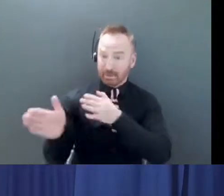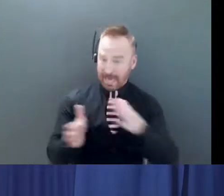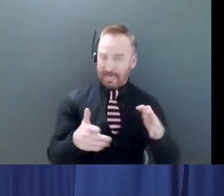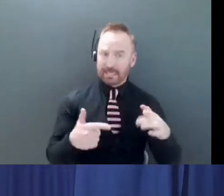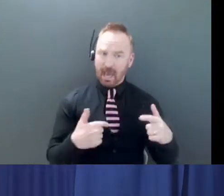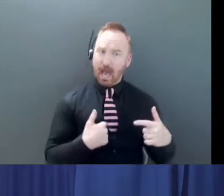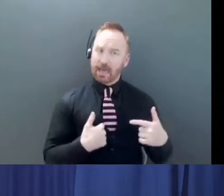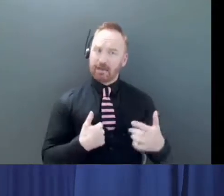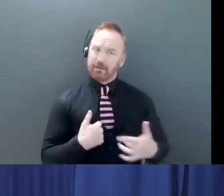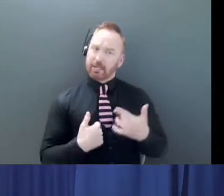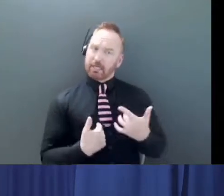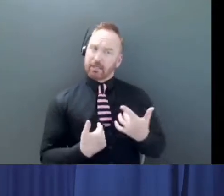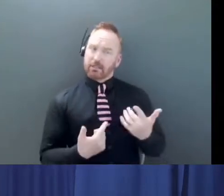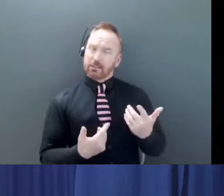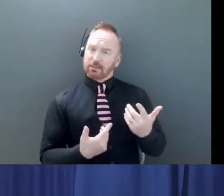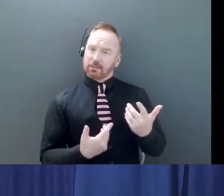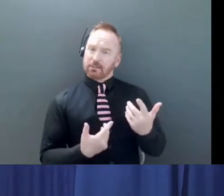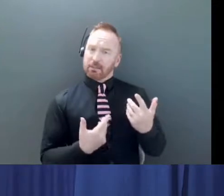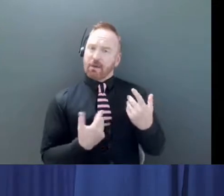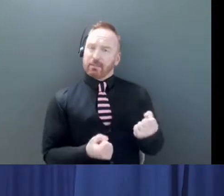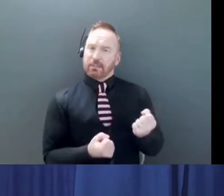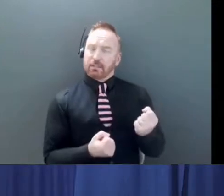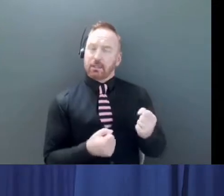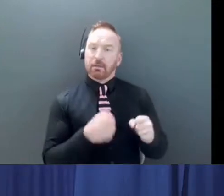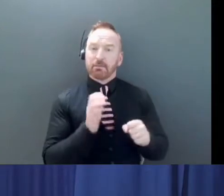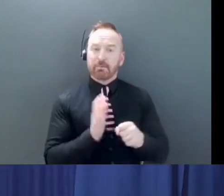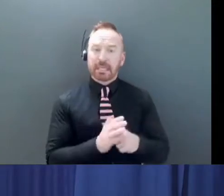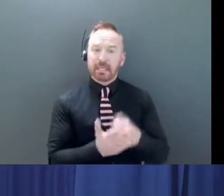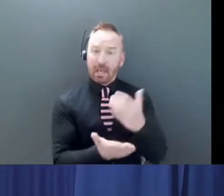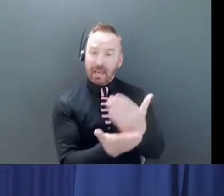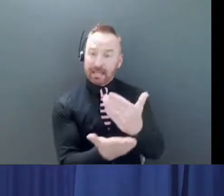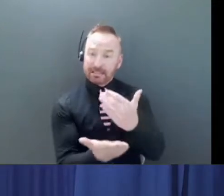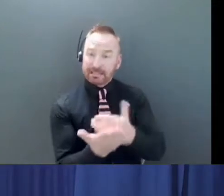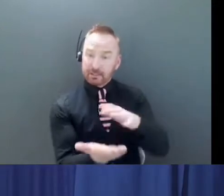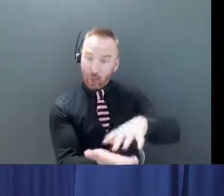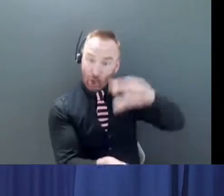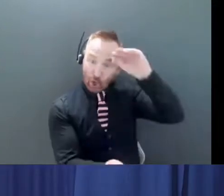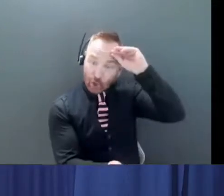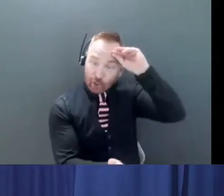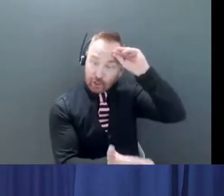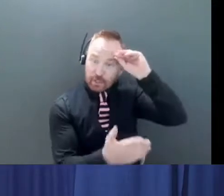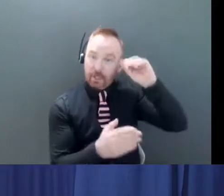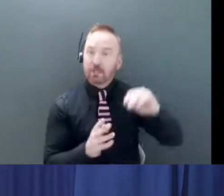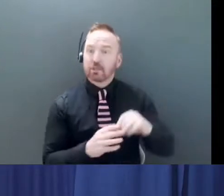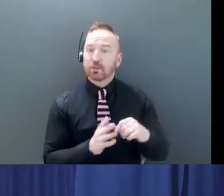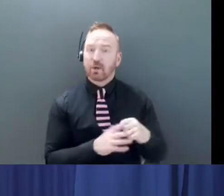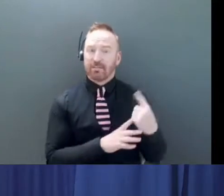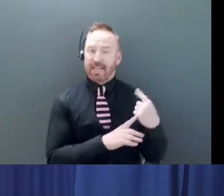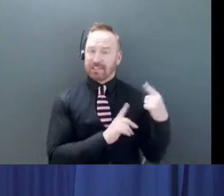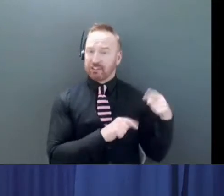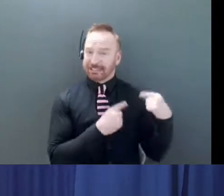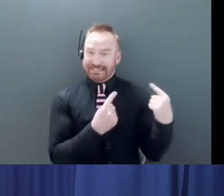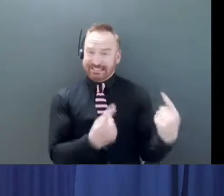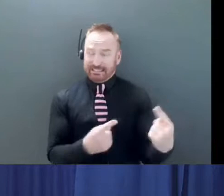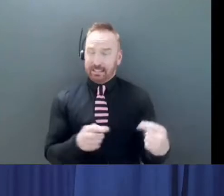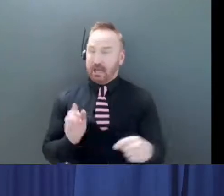year together with the guidance from Dr. Hanley and the team will allow us to have a successful school year.